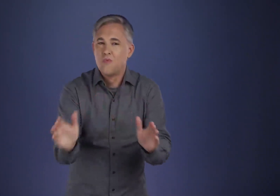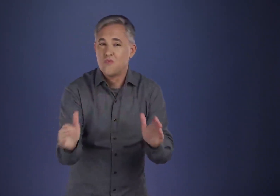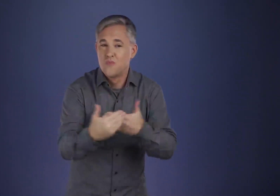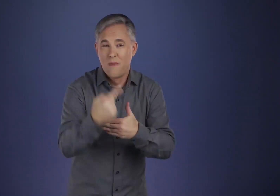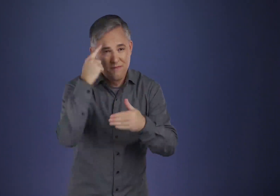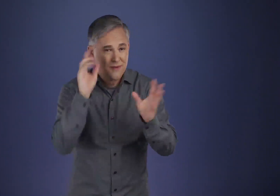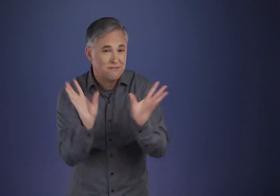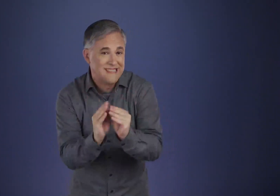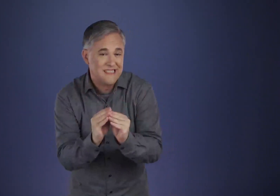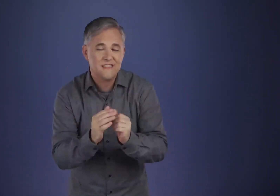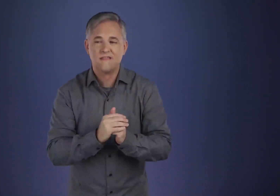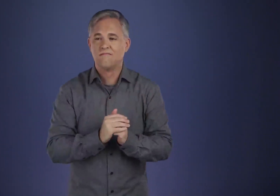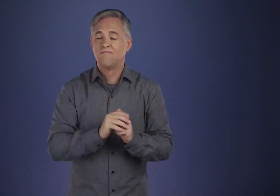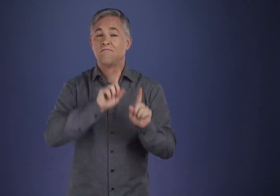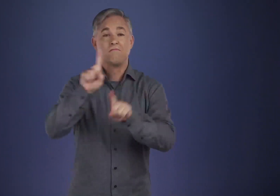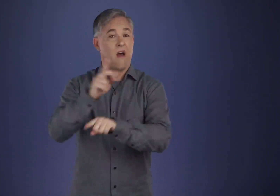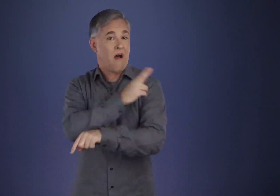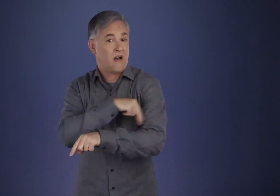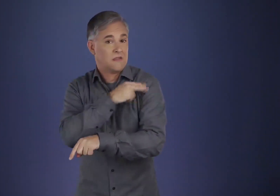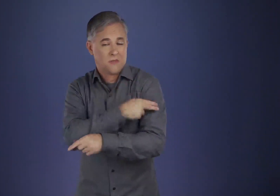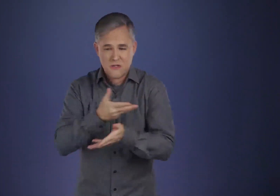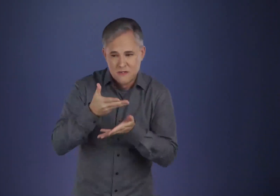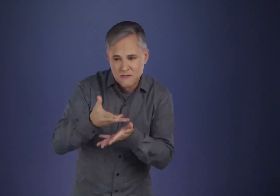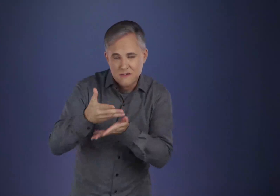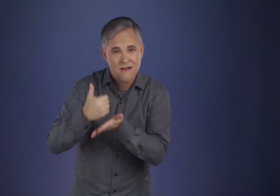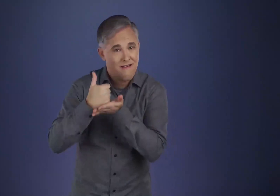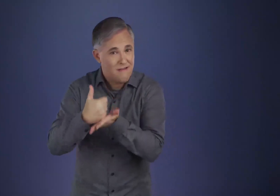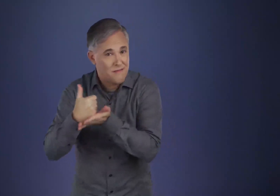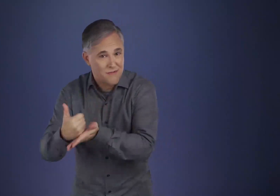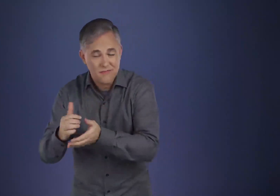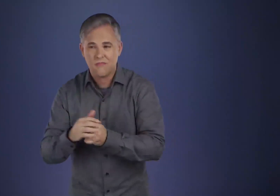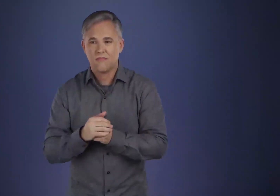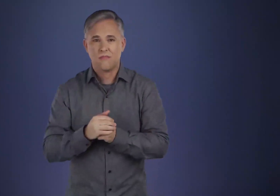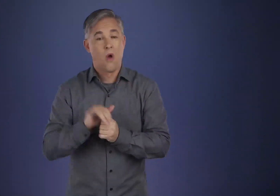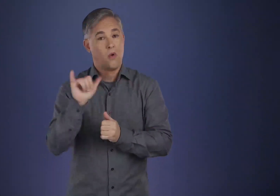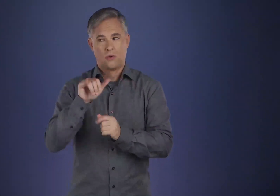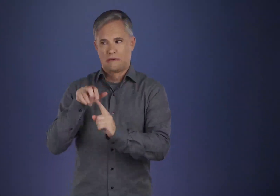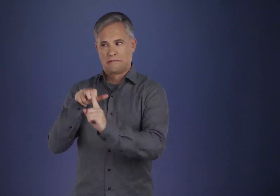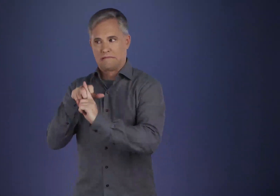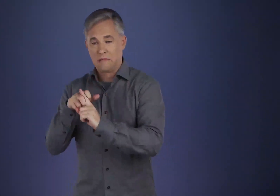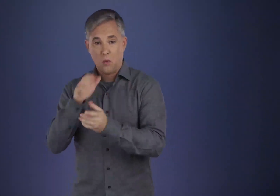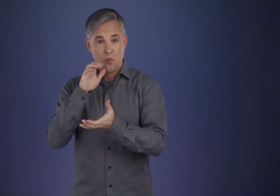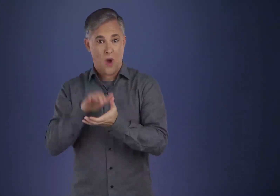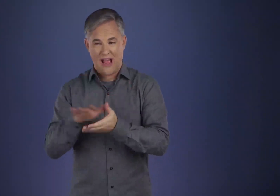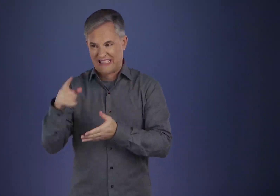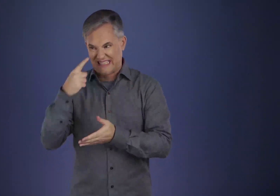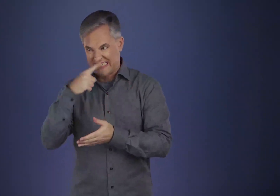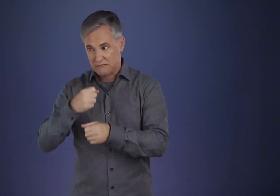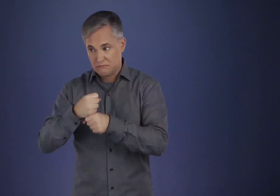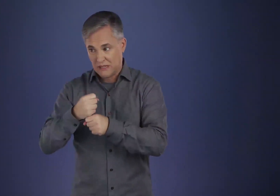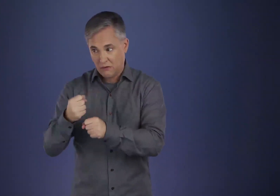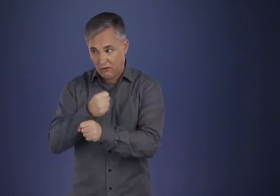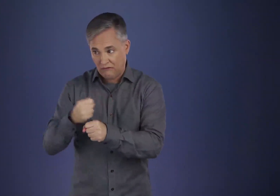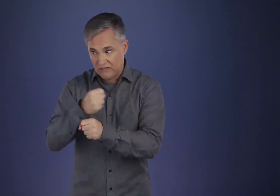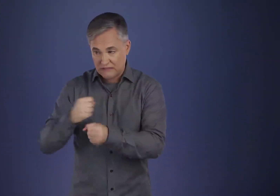hire halls, make hospital arrangements, and entreat their wives to brew gallons of coffee.